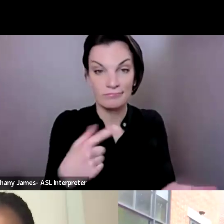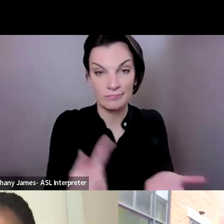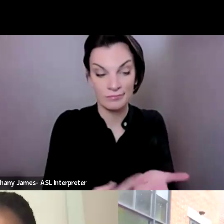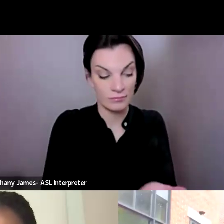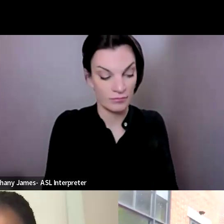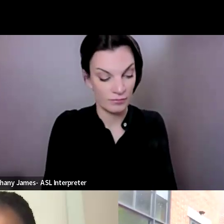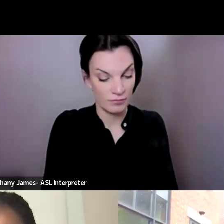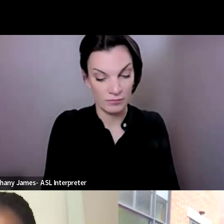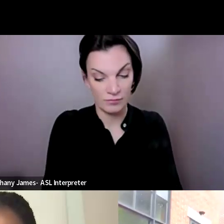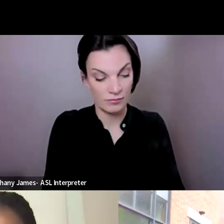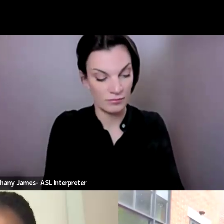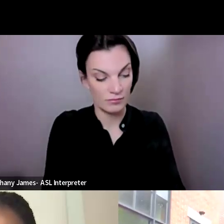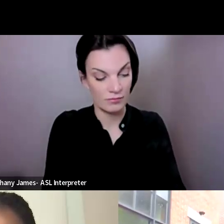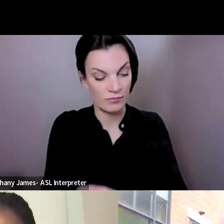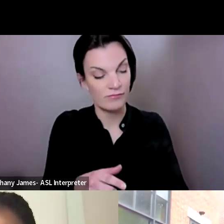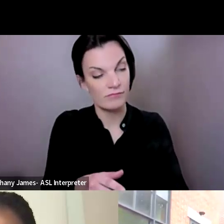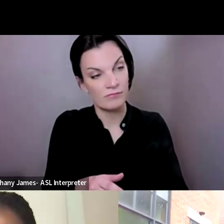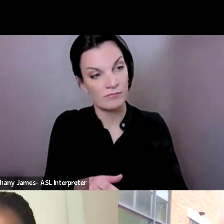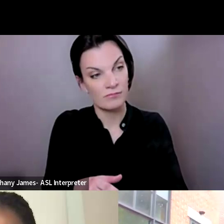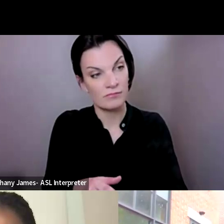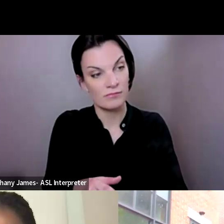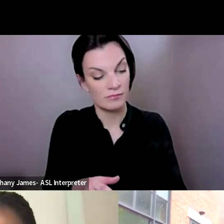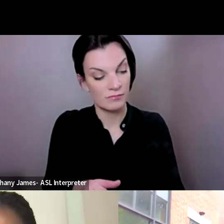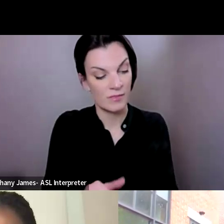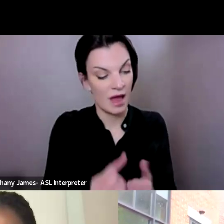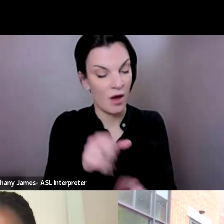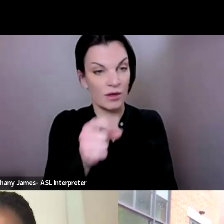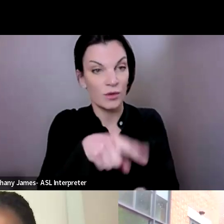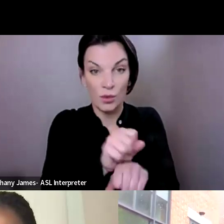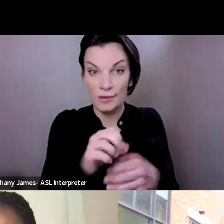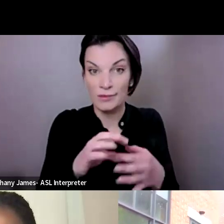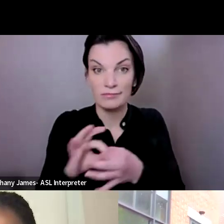any questions for each other, ways you can work together, this is sort of the space for you